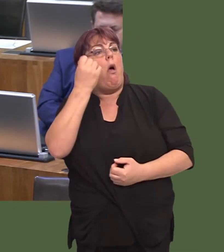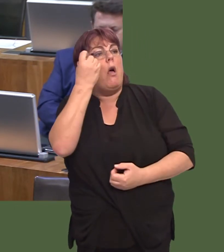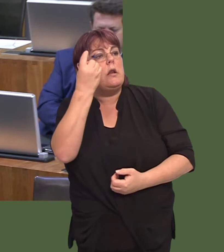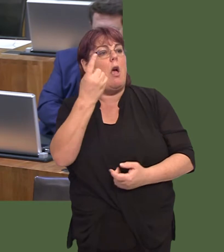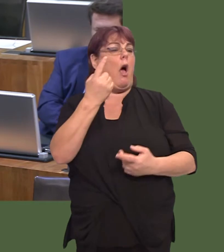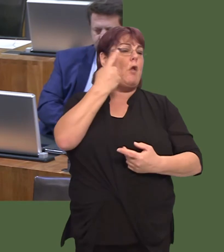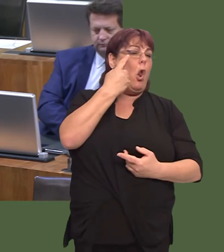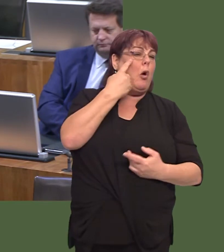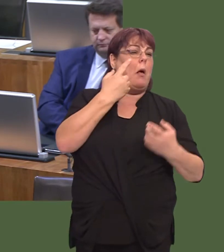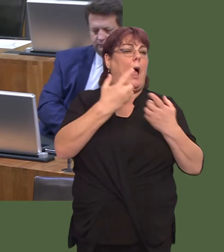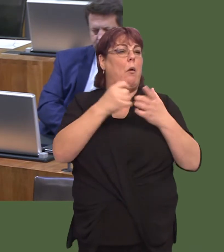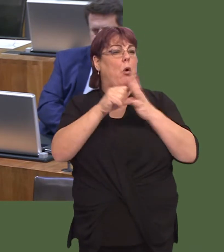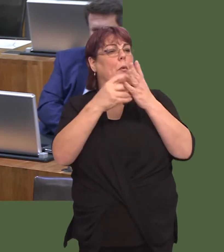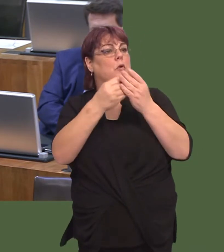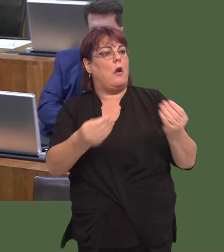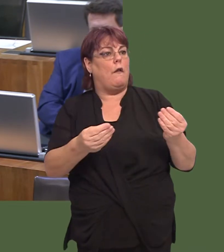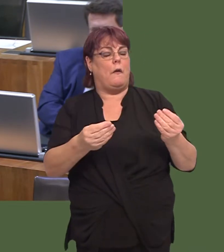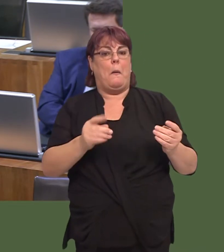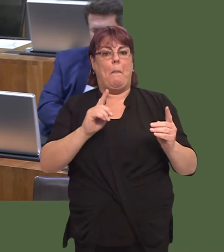That is code for, ëWe have no idea how to deal with this.í